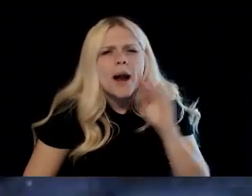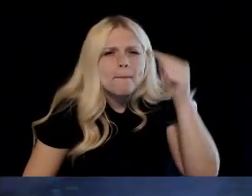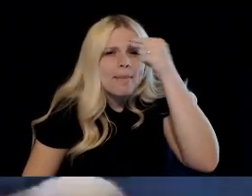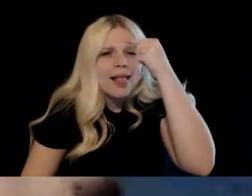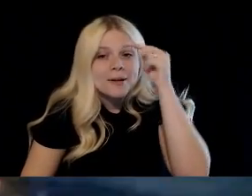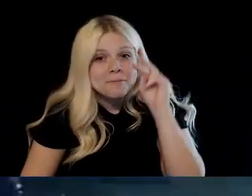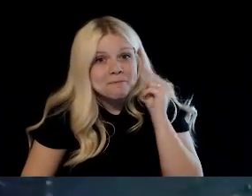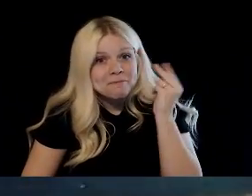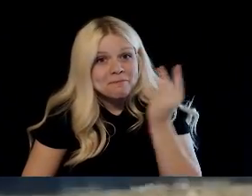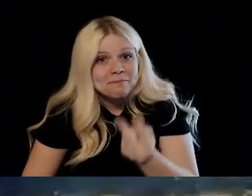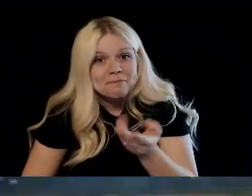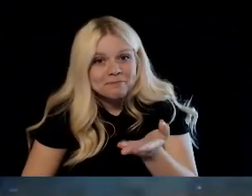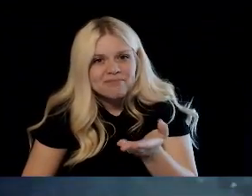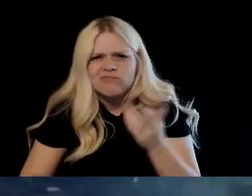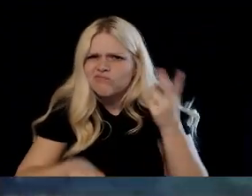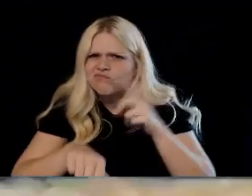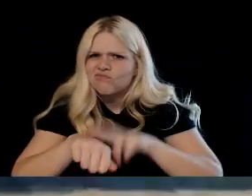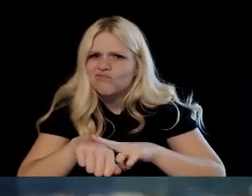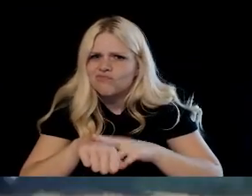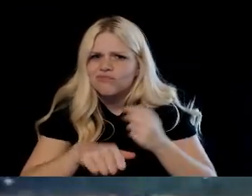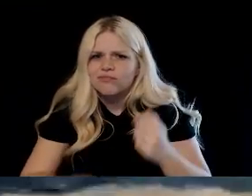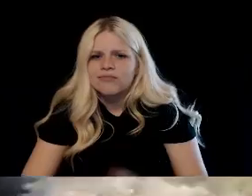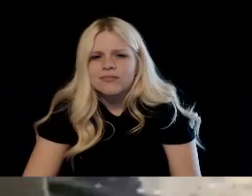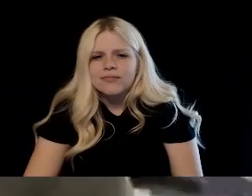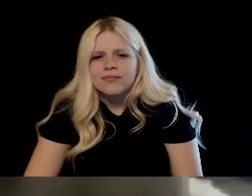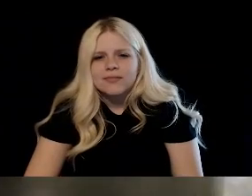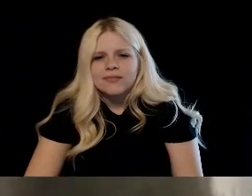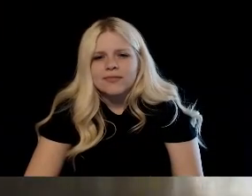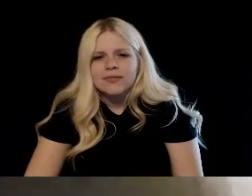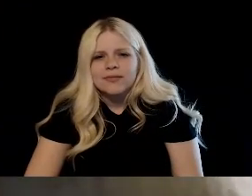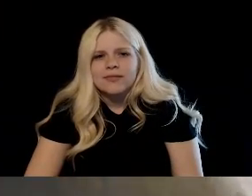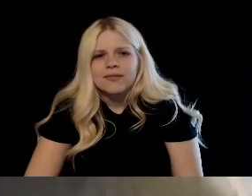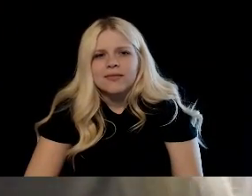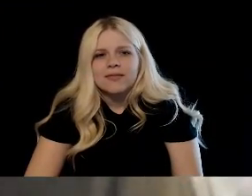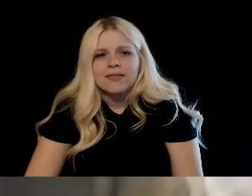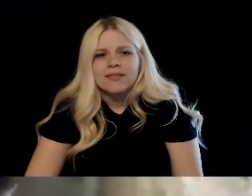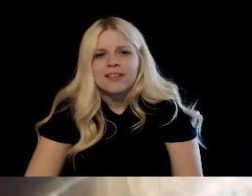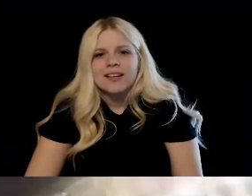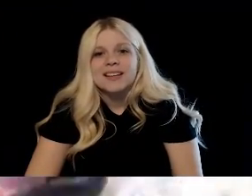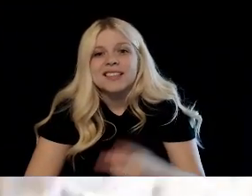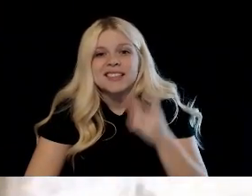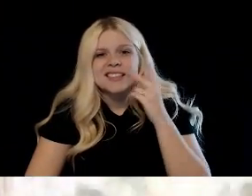Erica: Okay, let me get a good zoom in on him. Michelle: So you can see his upper canines are black?